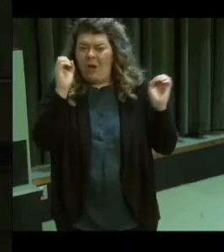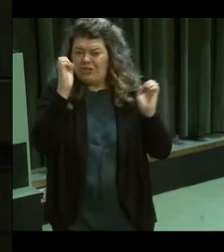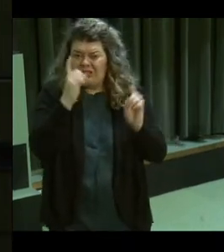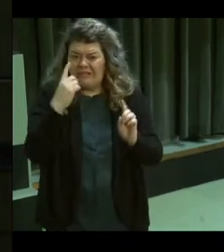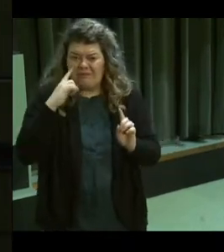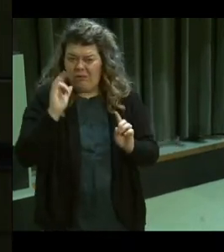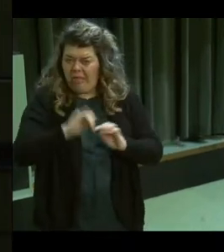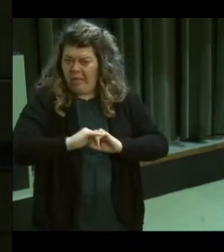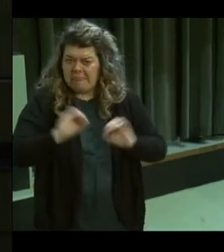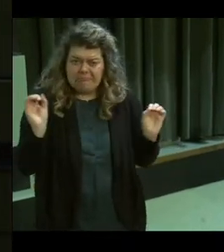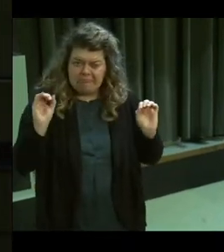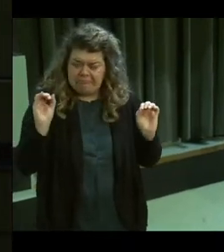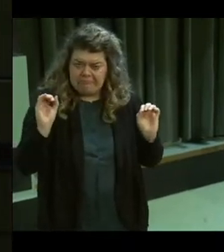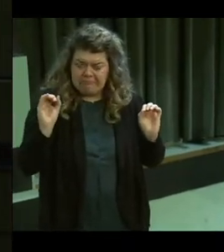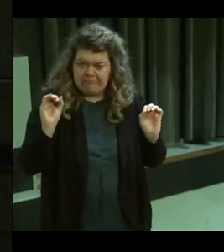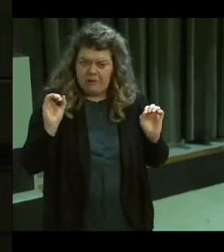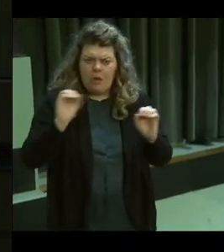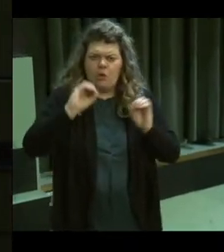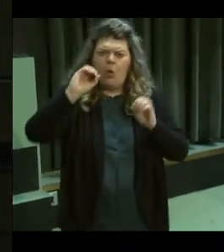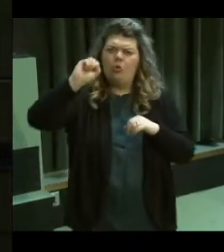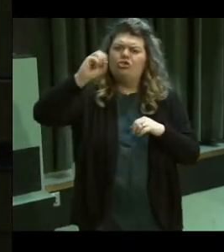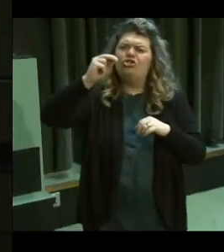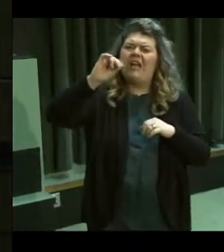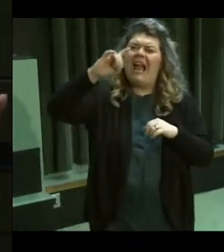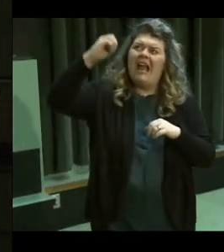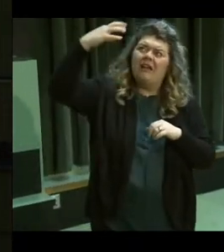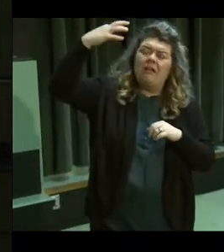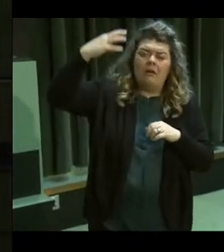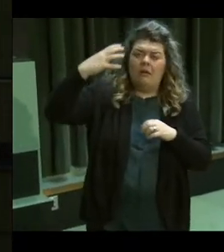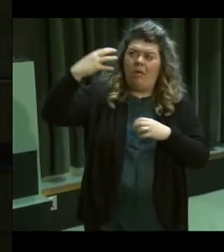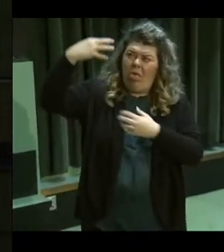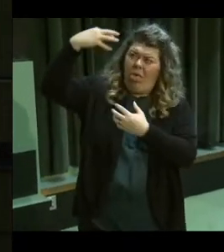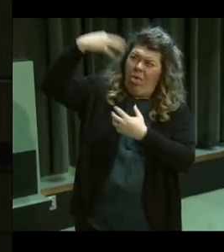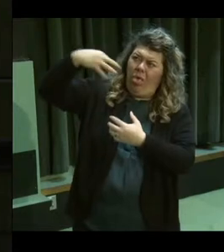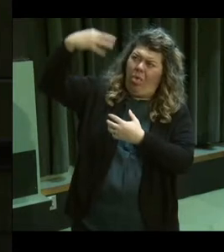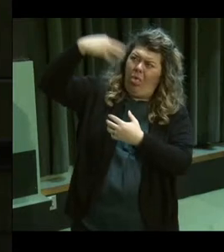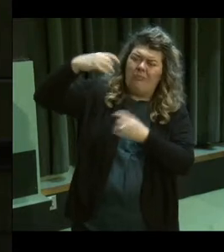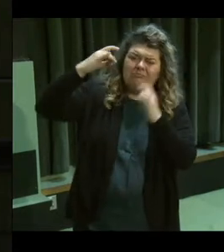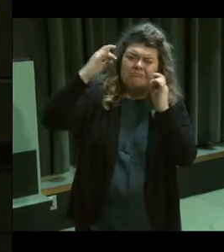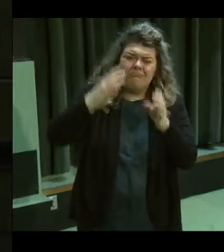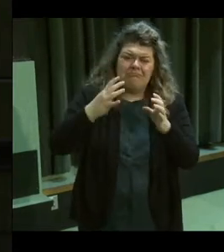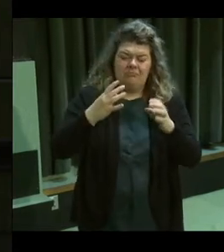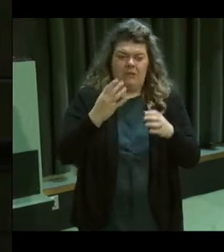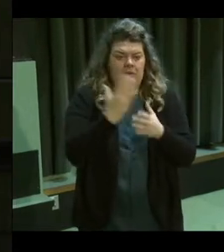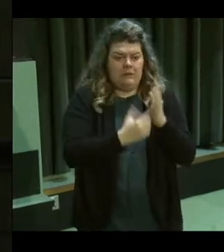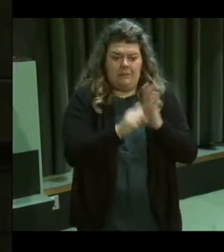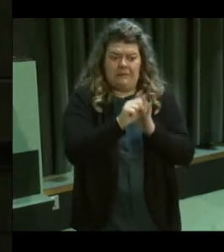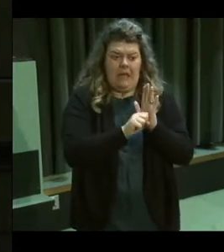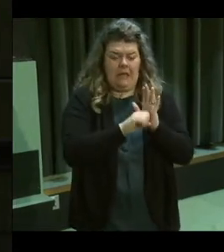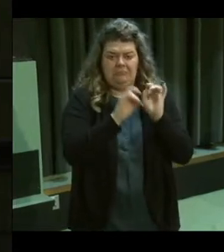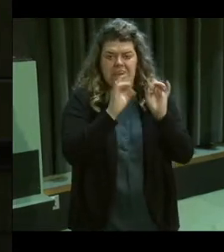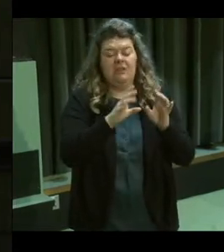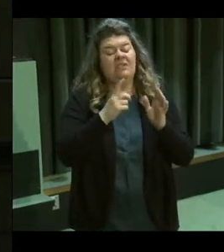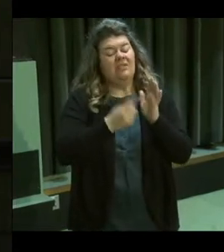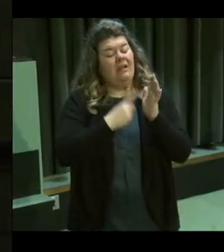don't have, shade. I mean, very